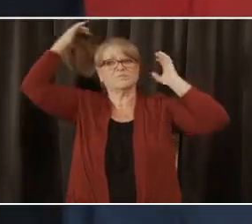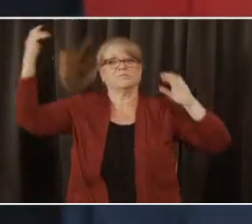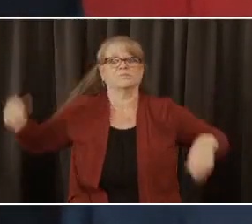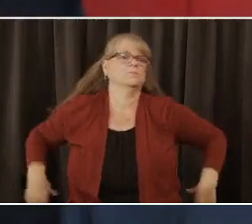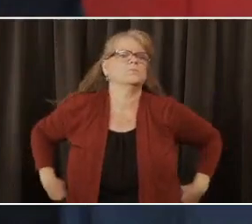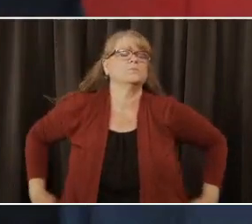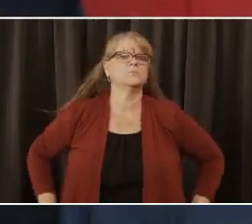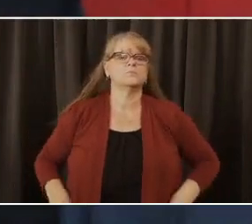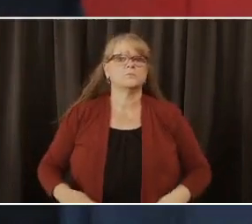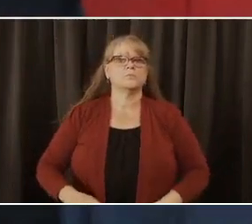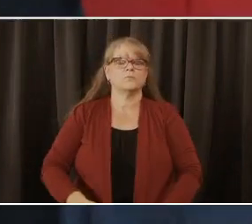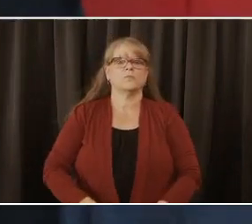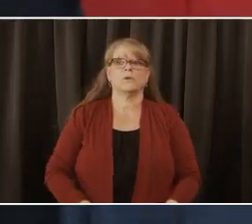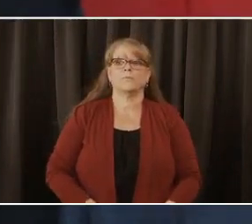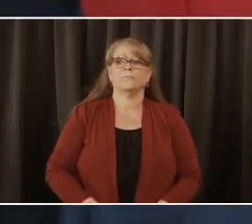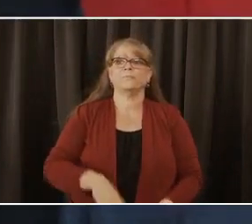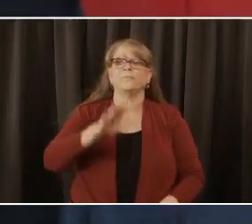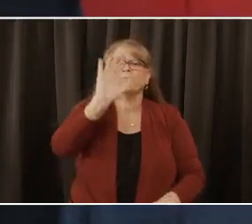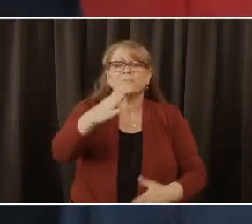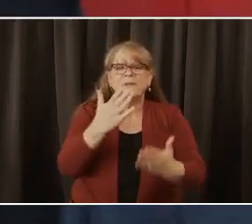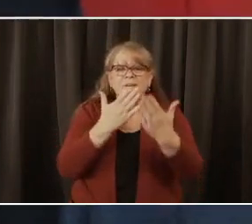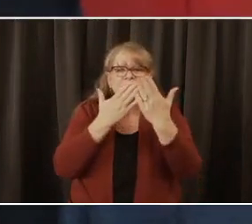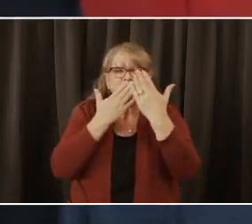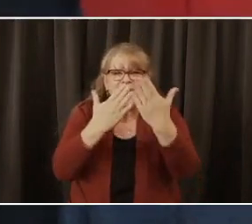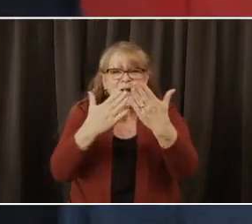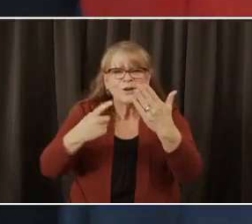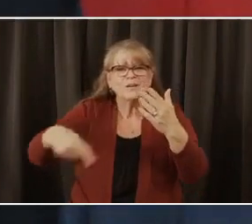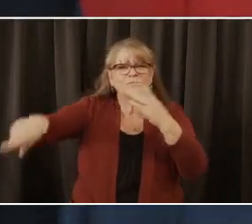Thank you for joining us for this very important COVID update for the state of Colorado.